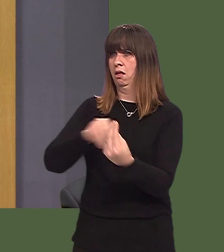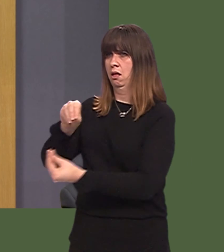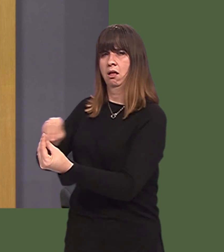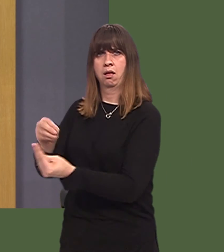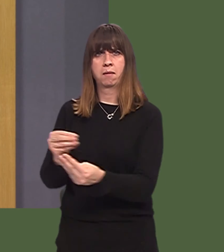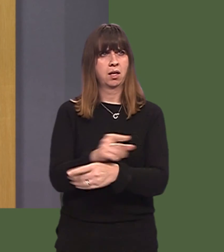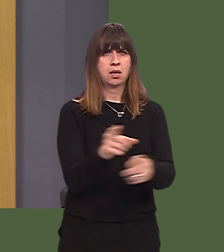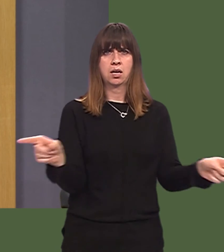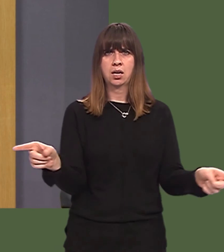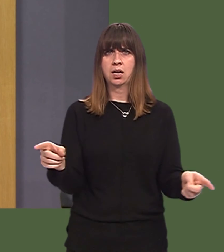that theyíve had from this Government.